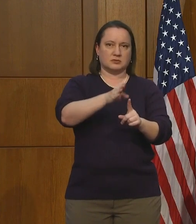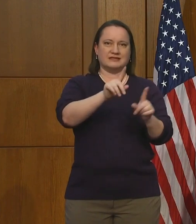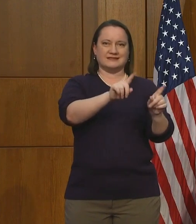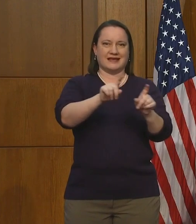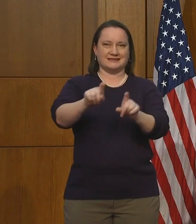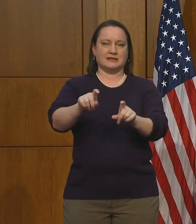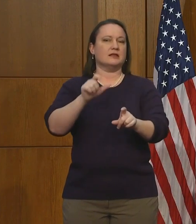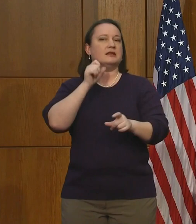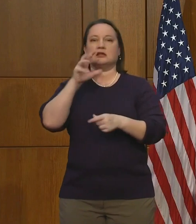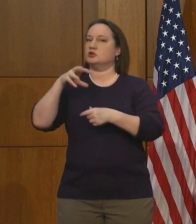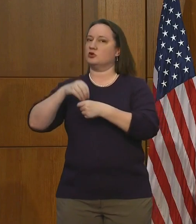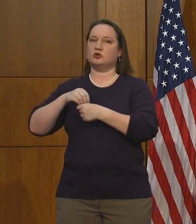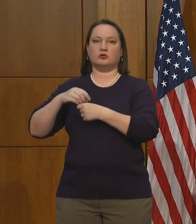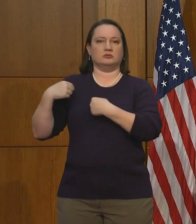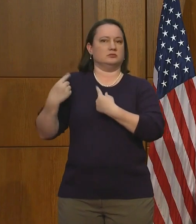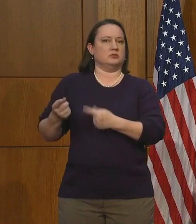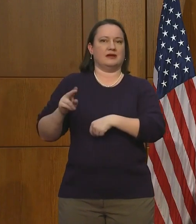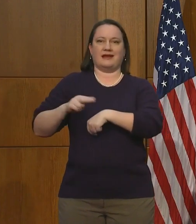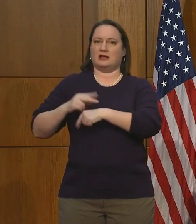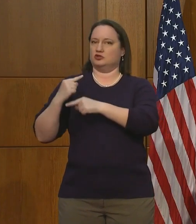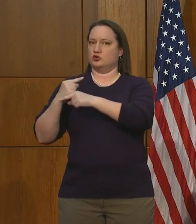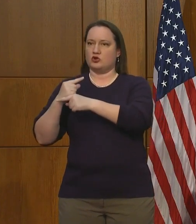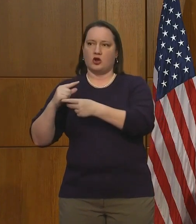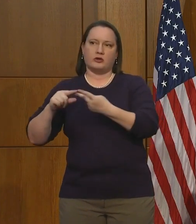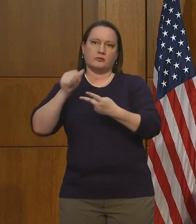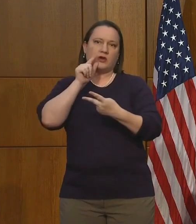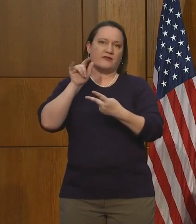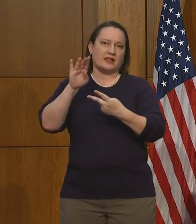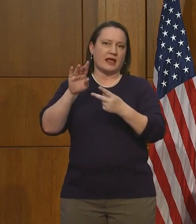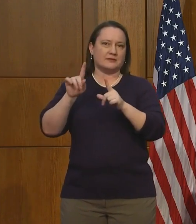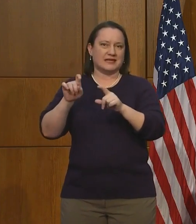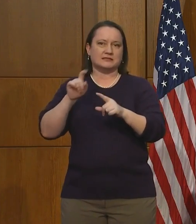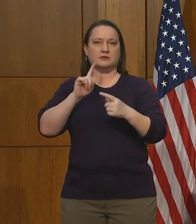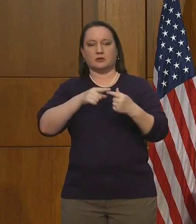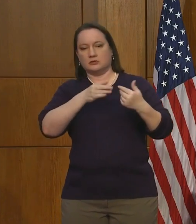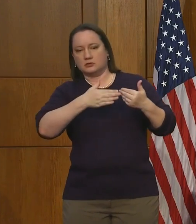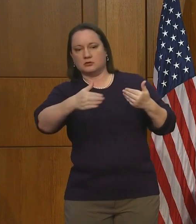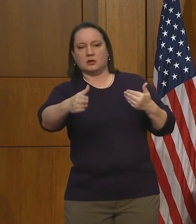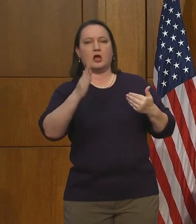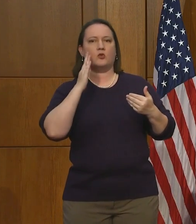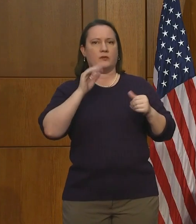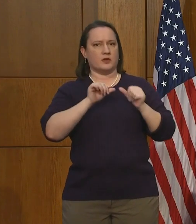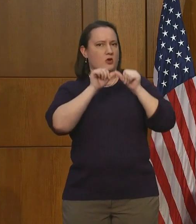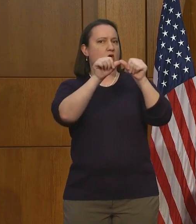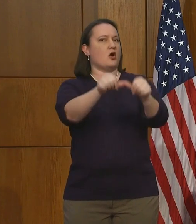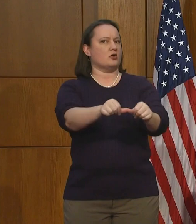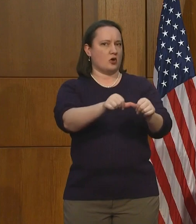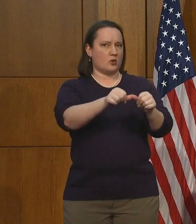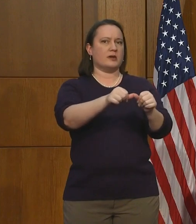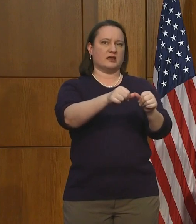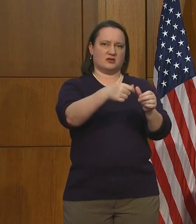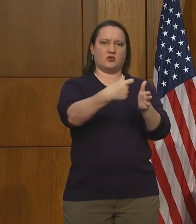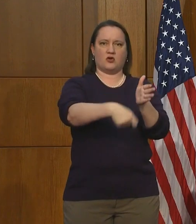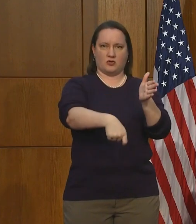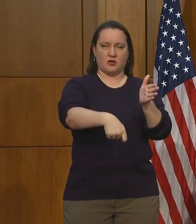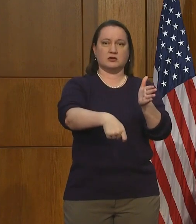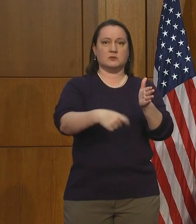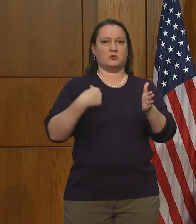DOLLARS. FOR TESTING NOW THAT DOESN'T INCLUDE TESTING THE NATIONAL GUARDS DONE IS SOME OF OUR PRIVATE LABS AND OF COURSE